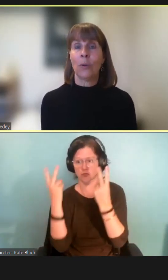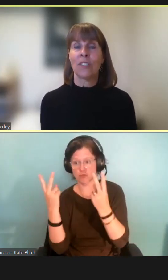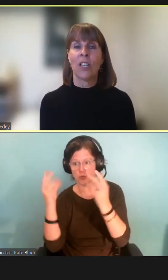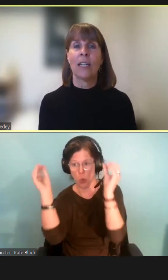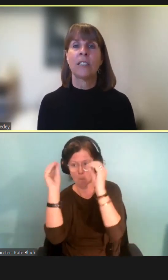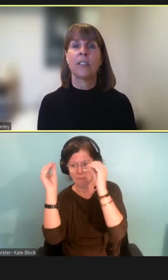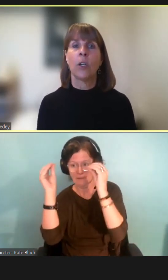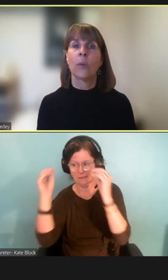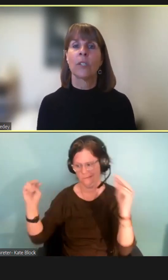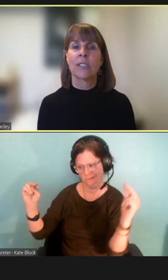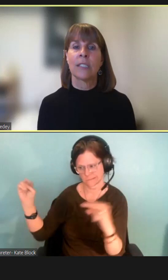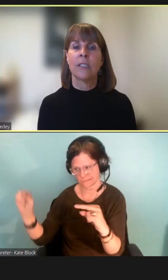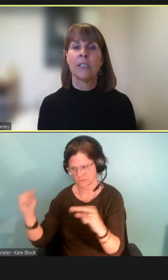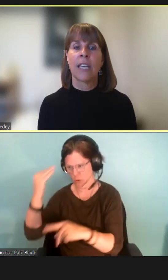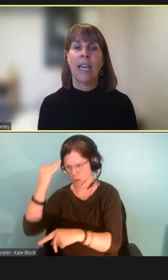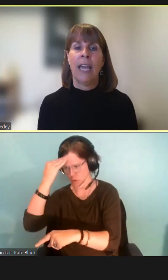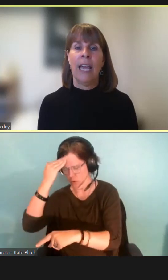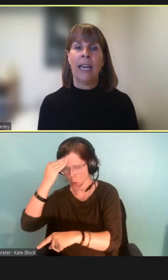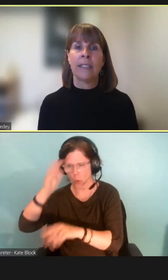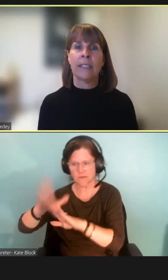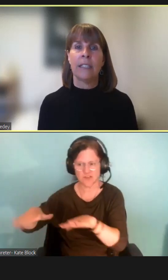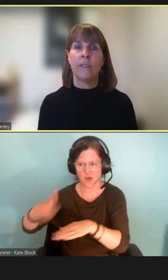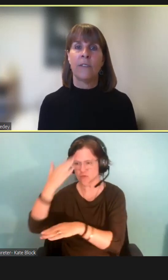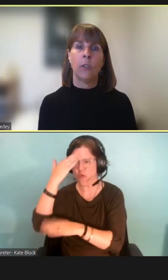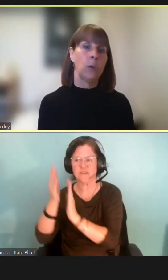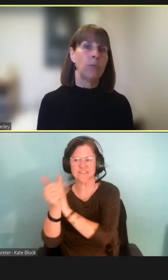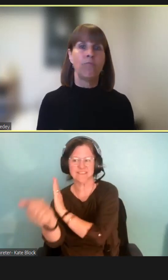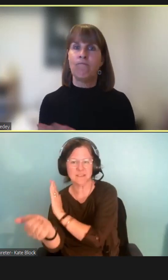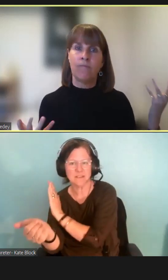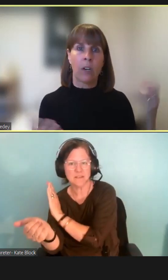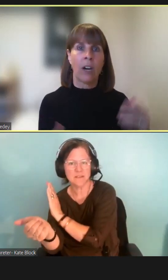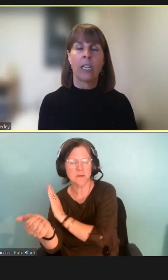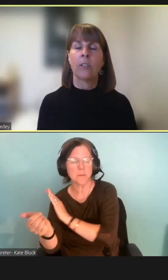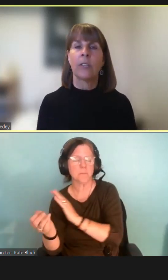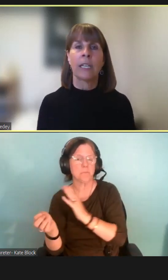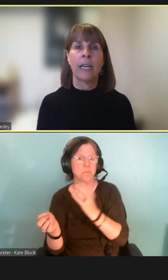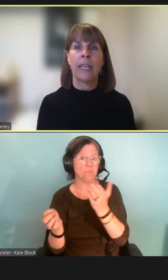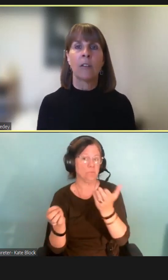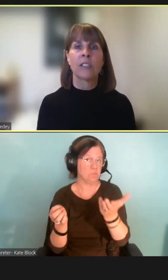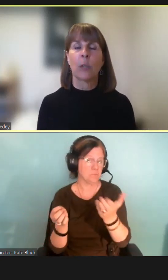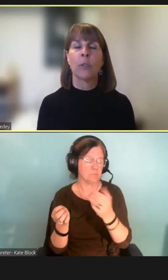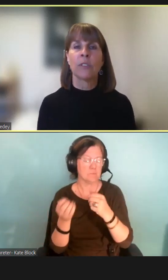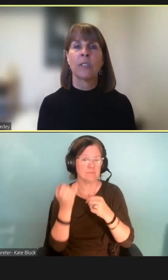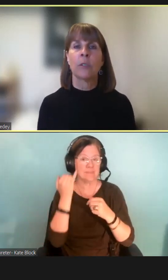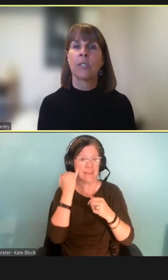child and know their skills and if you are hiring an outside person who doesn't